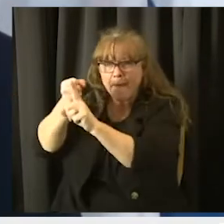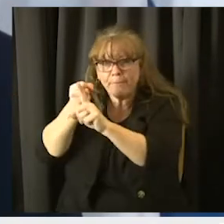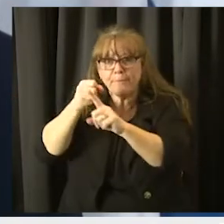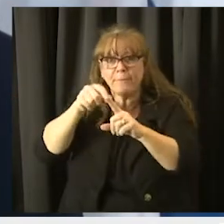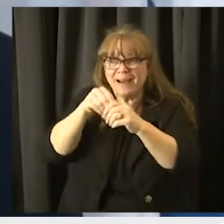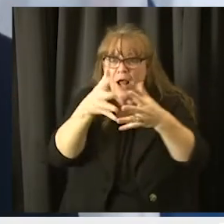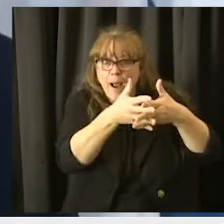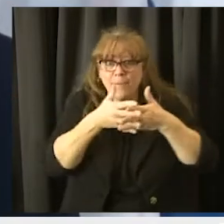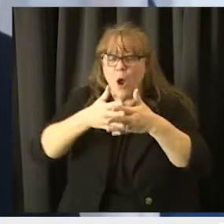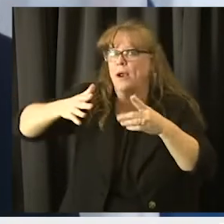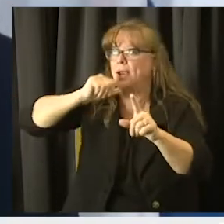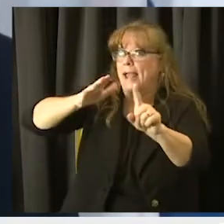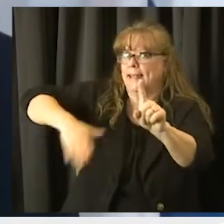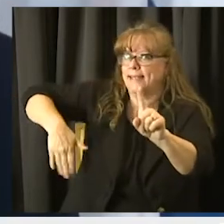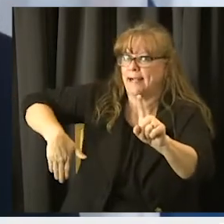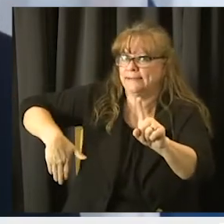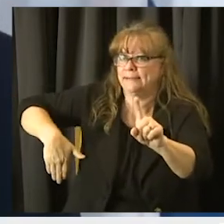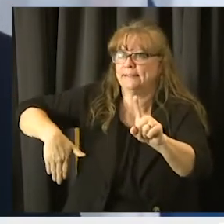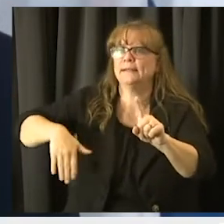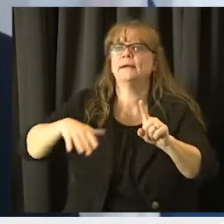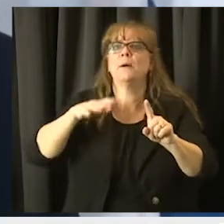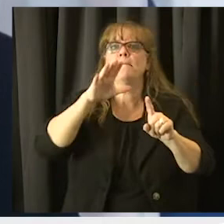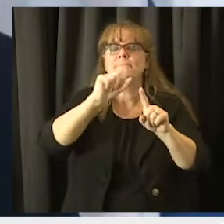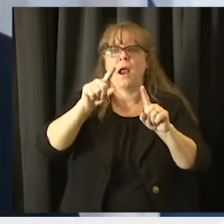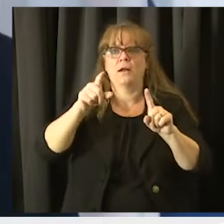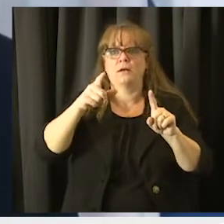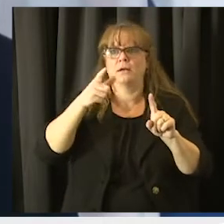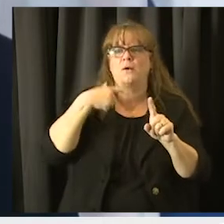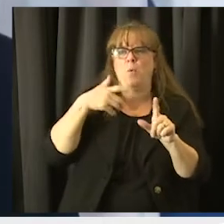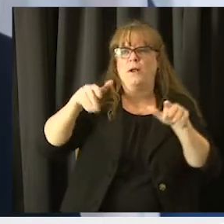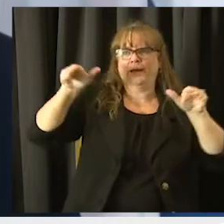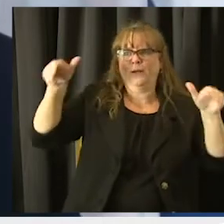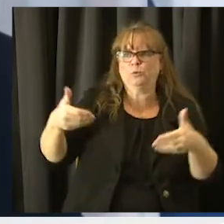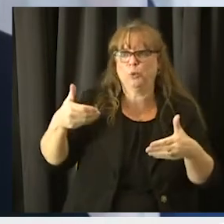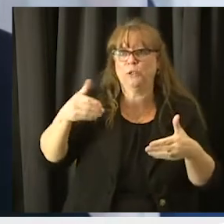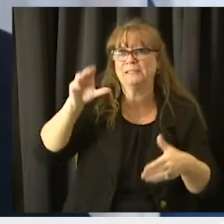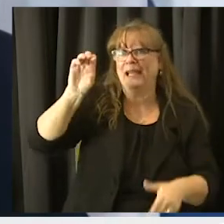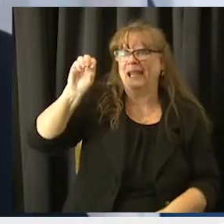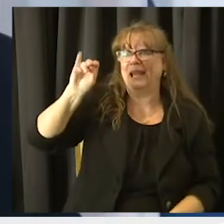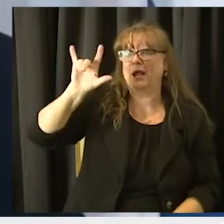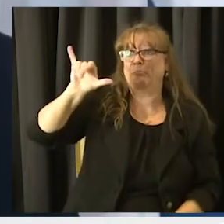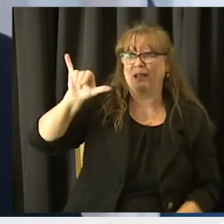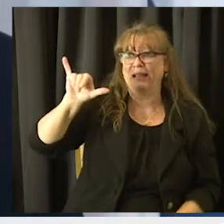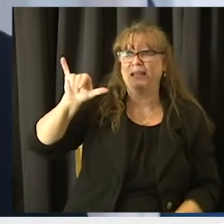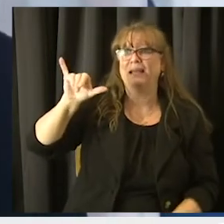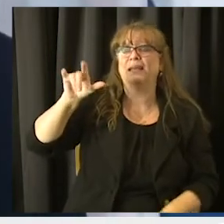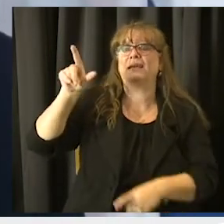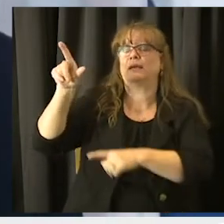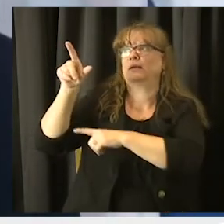the Scientific Director & Interim Director of the State Public Health Laboratory who is going to talk about their groundbreaking work.